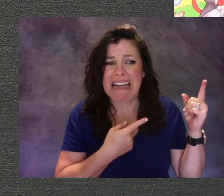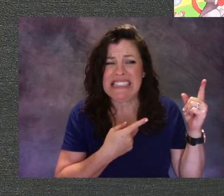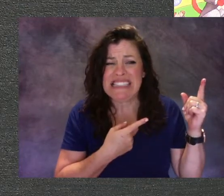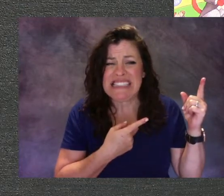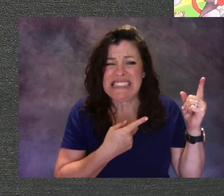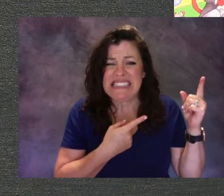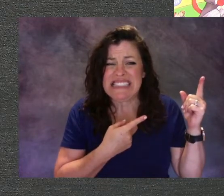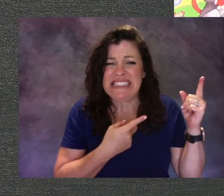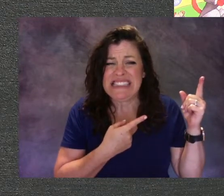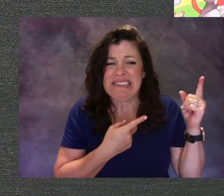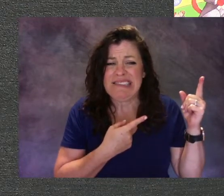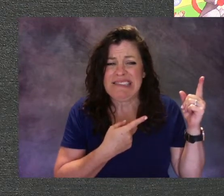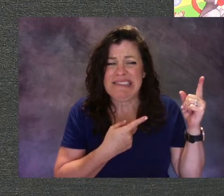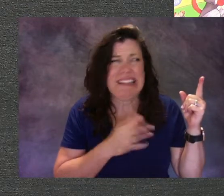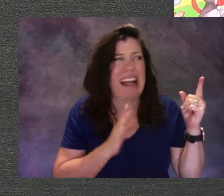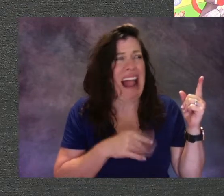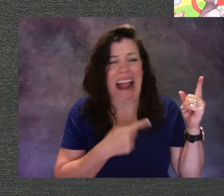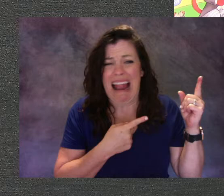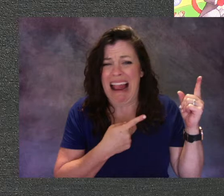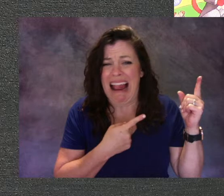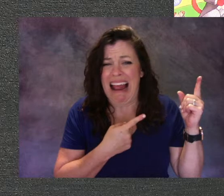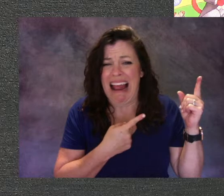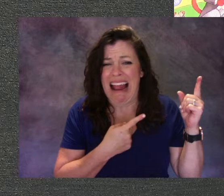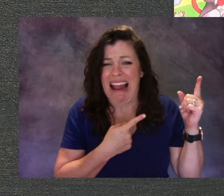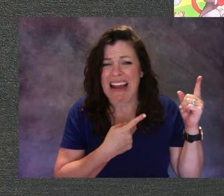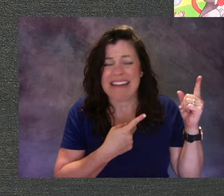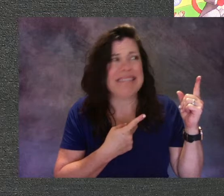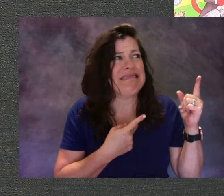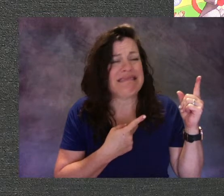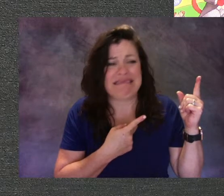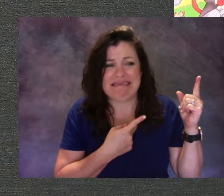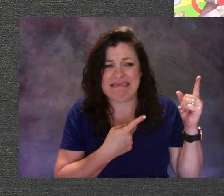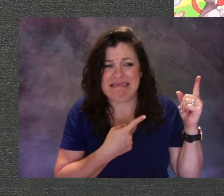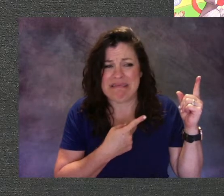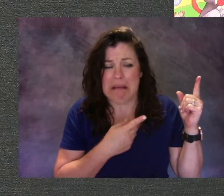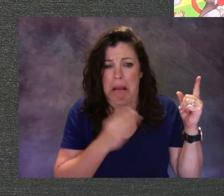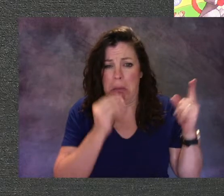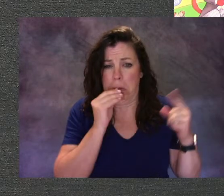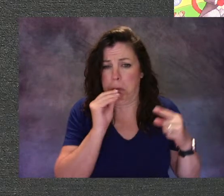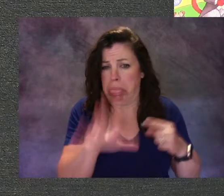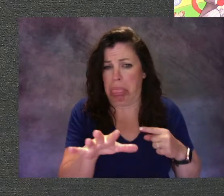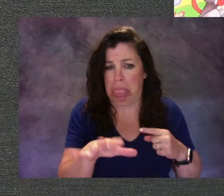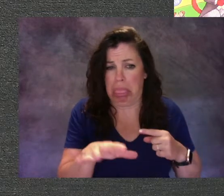And would you please look, at that spot on the paper?